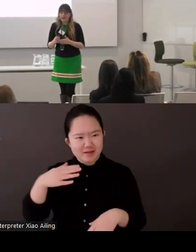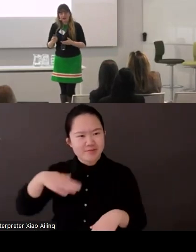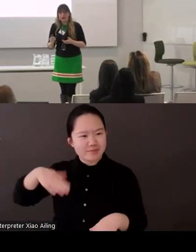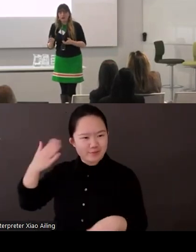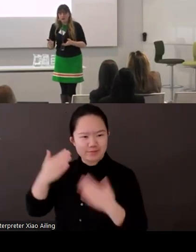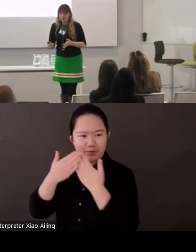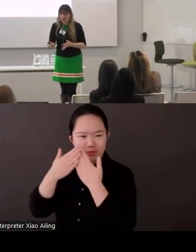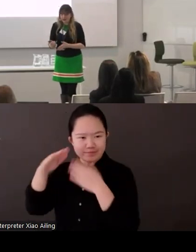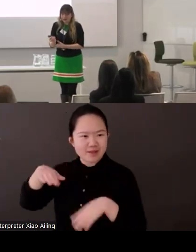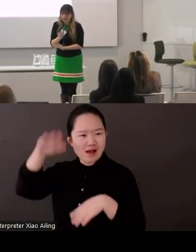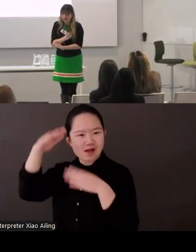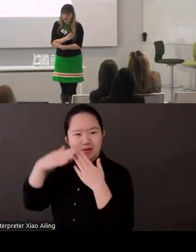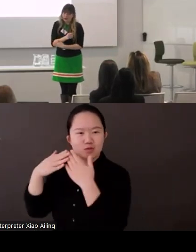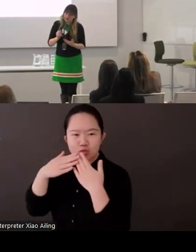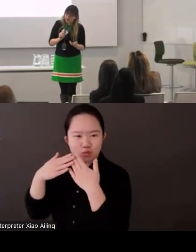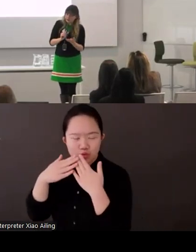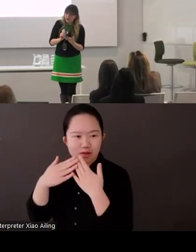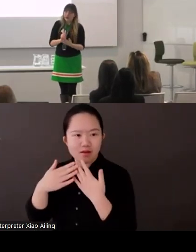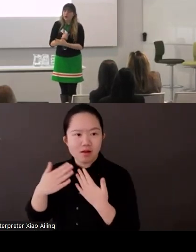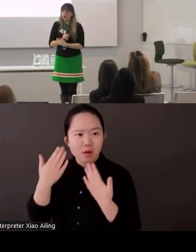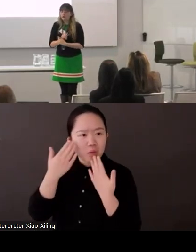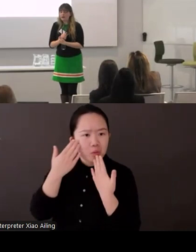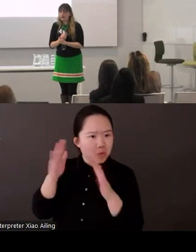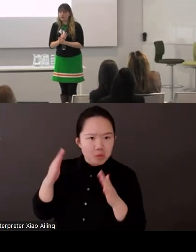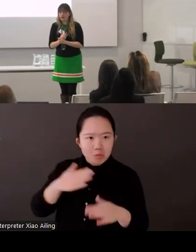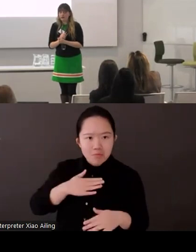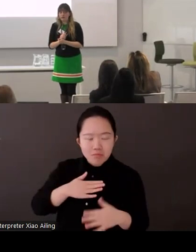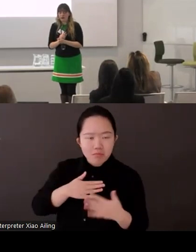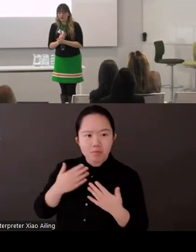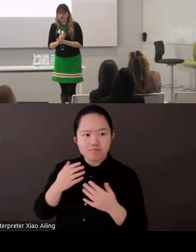I couldn't remember my diagnosis, which was CP, when people approached me in primary school